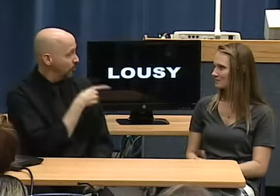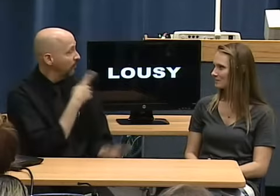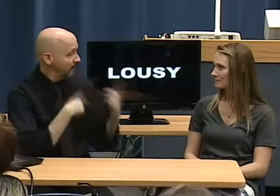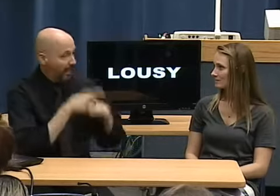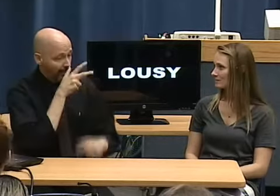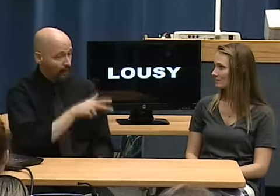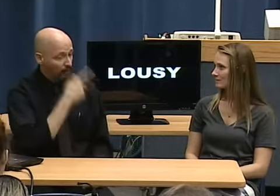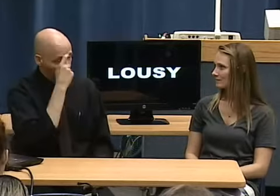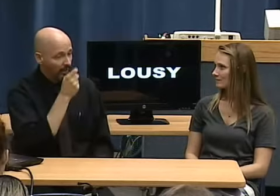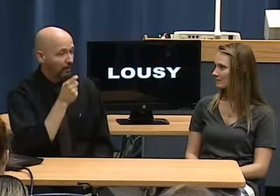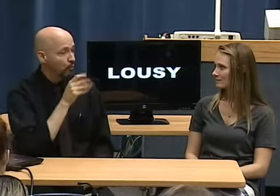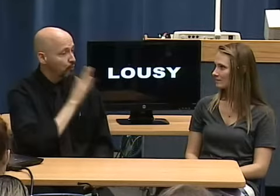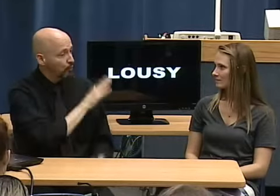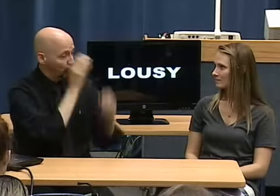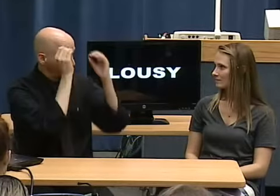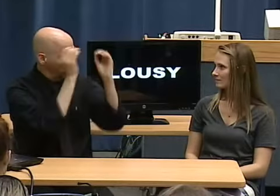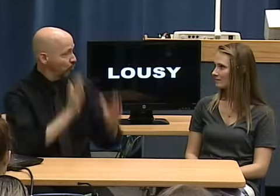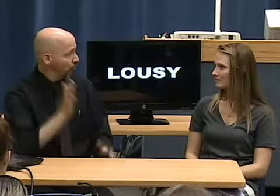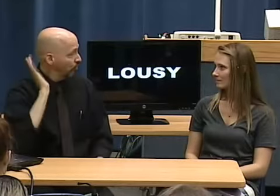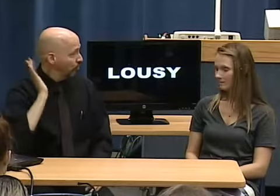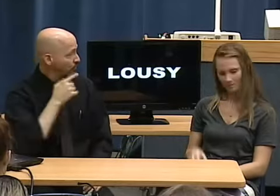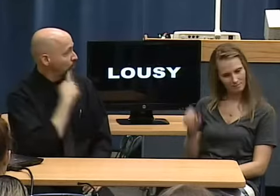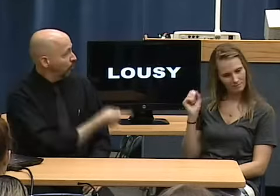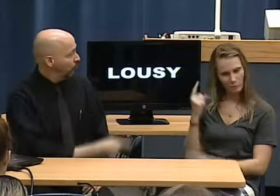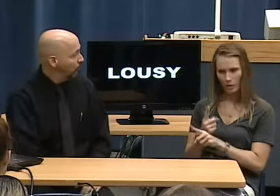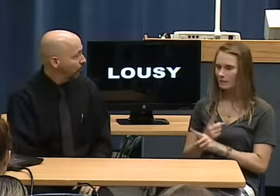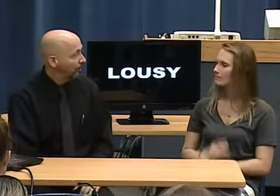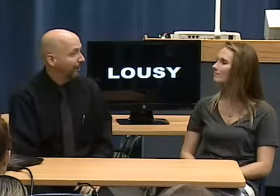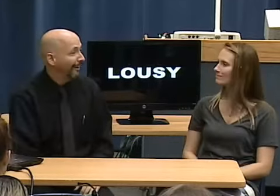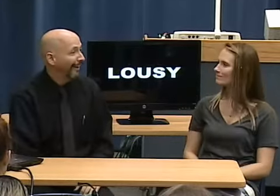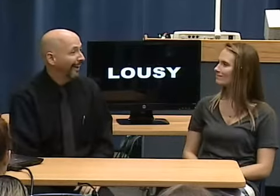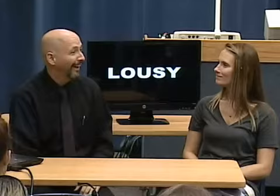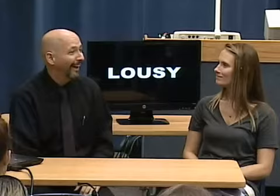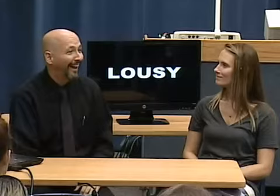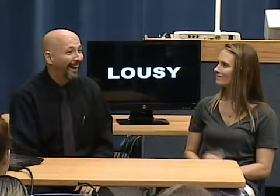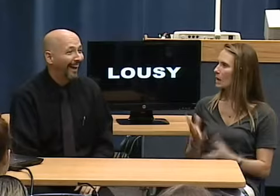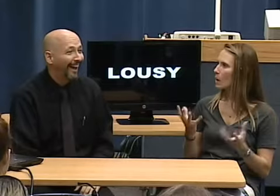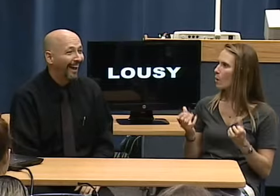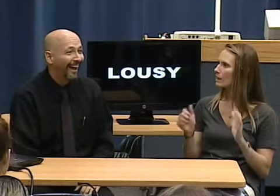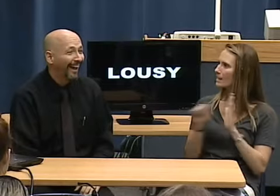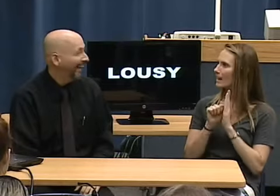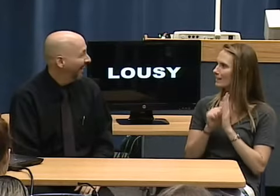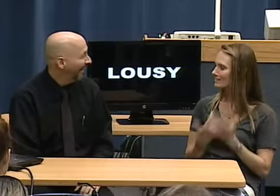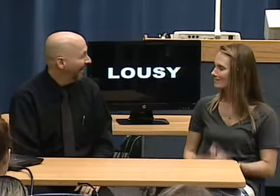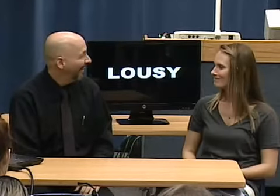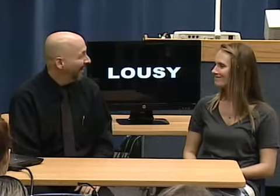You sign it "lousy" because you had a teacher in the past who told you to sign it like that. I wanted an "A."